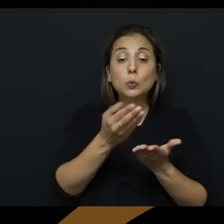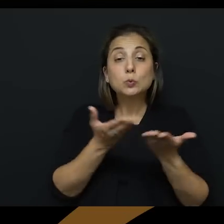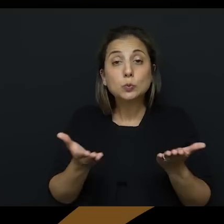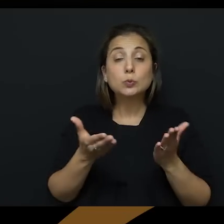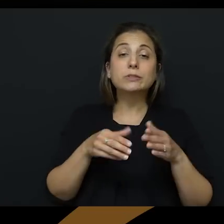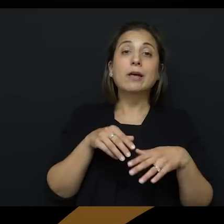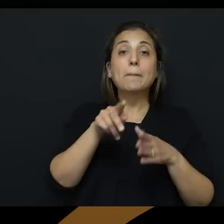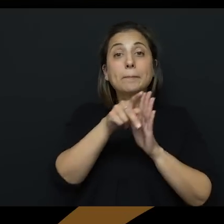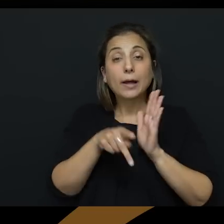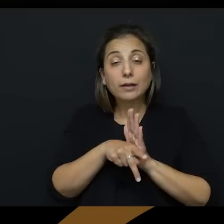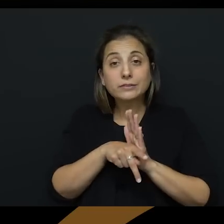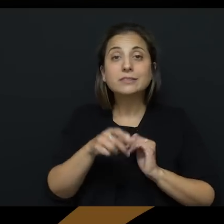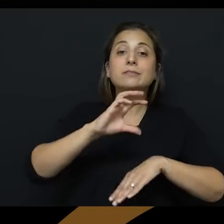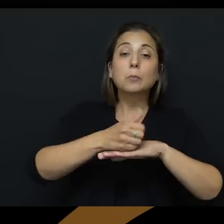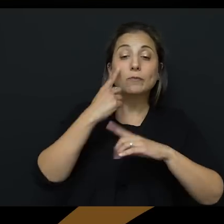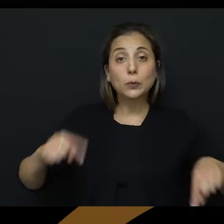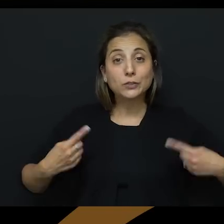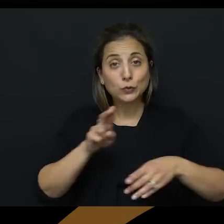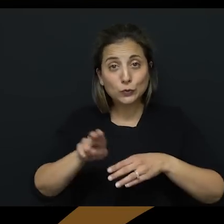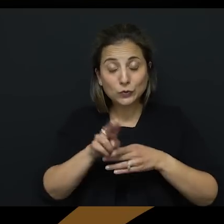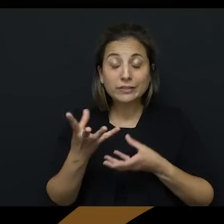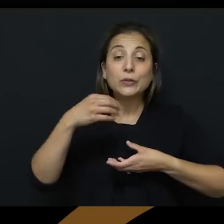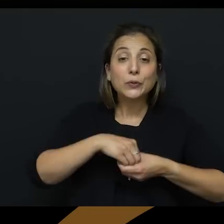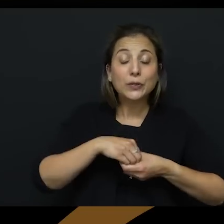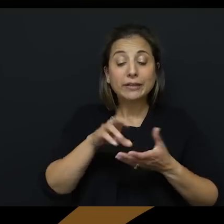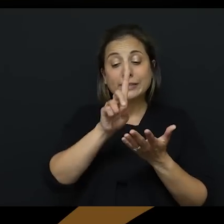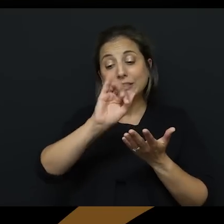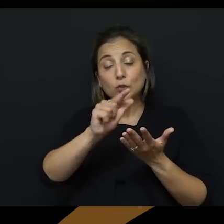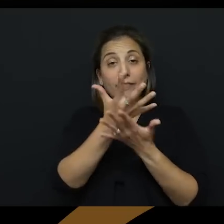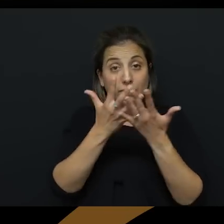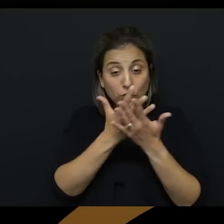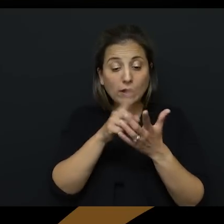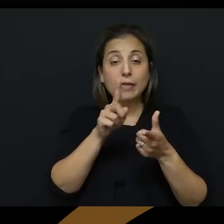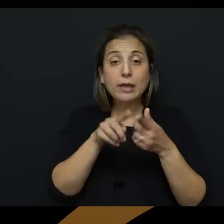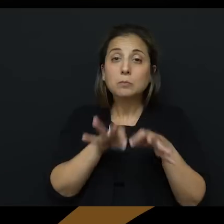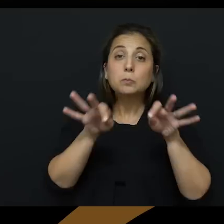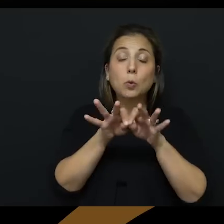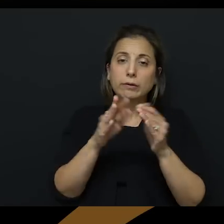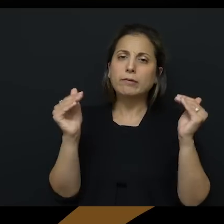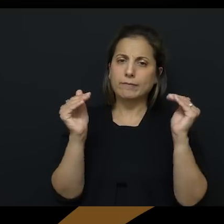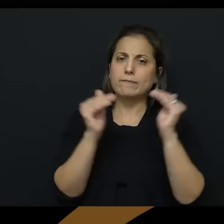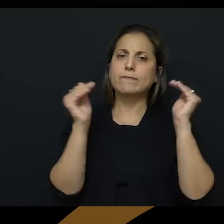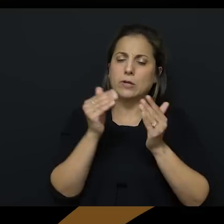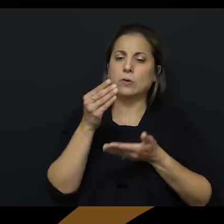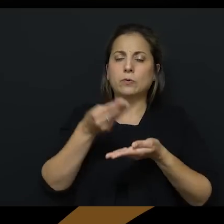We have also implemented new tools and policies to better serve our wheelchair using customers, including a digital filter for aircraft accommodation,